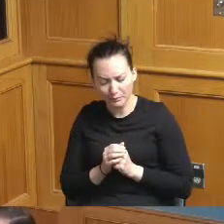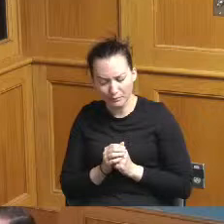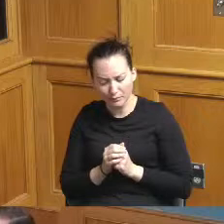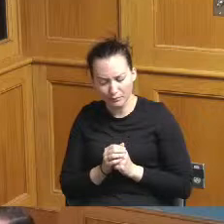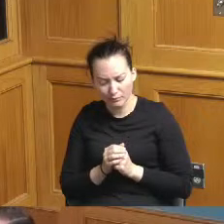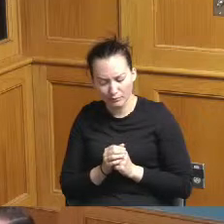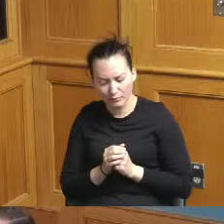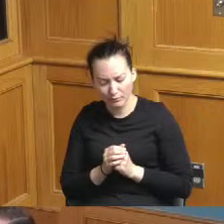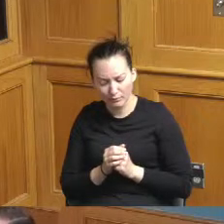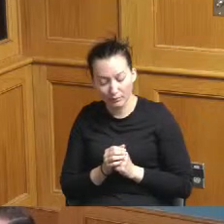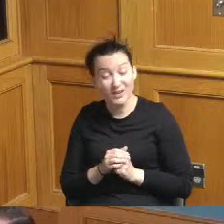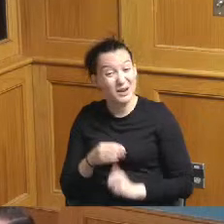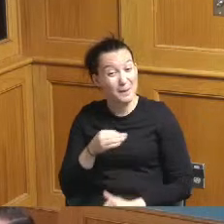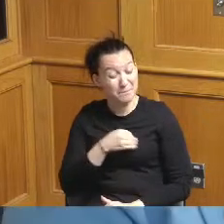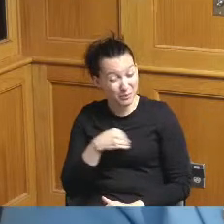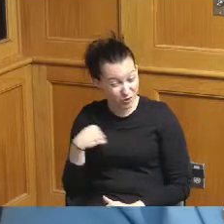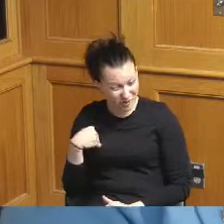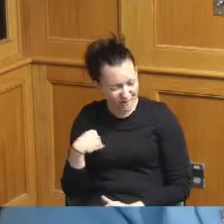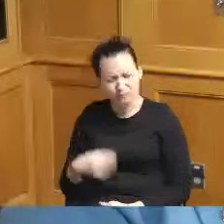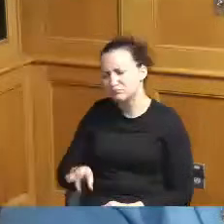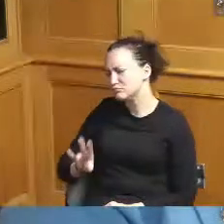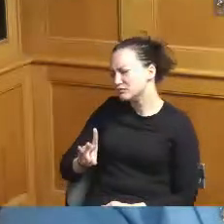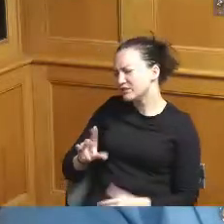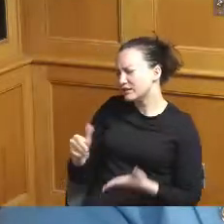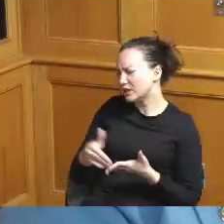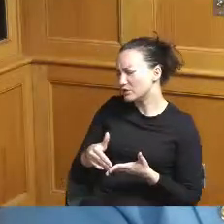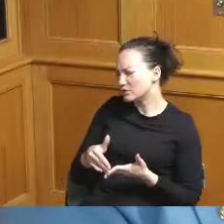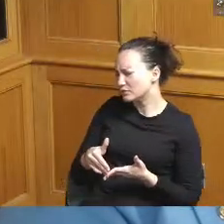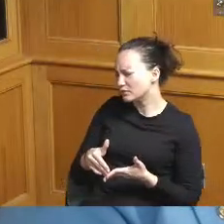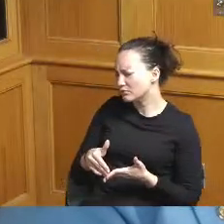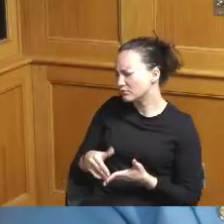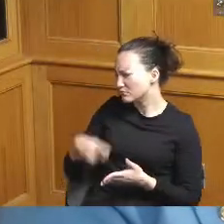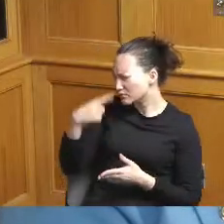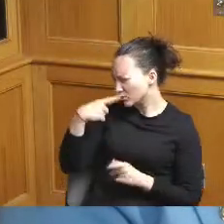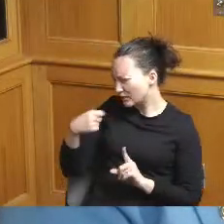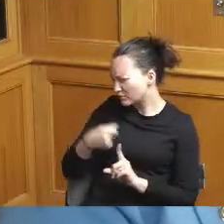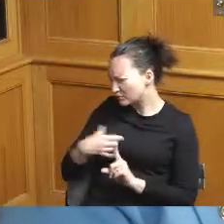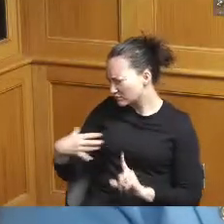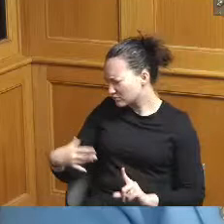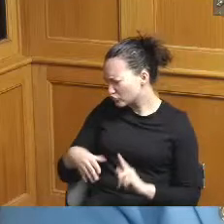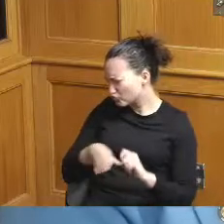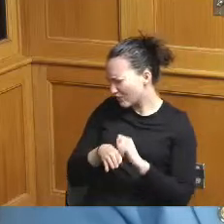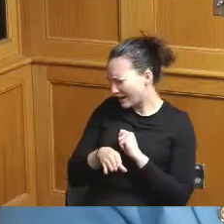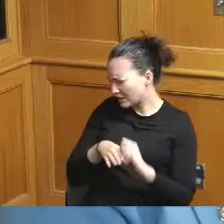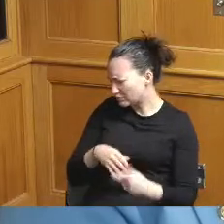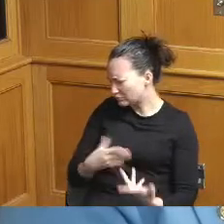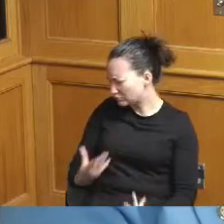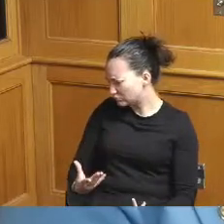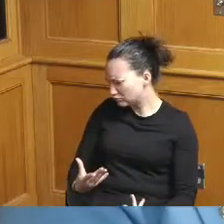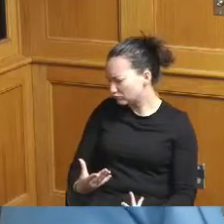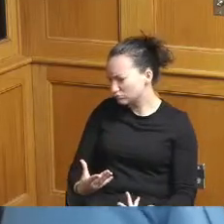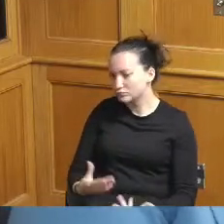but then memberships is 17,000. can you kind of go over that training is that I know you're saying